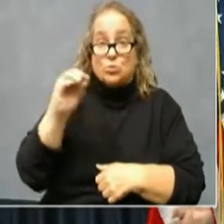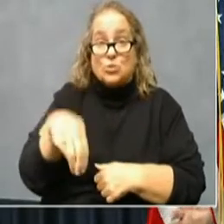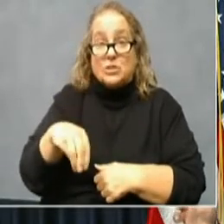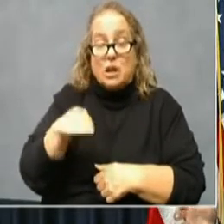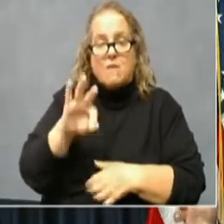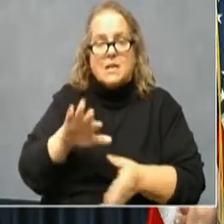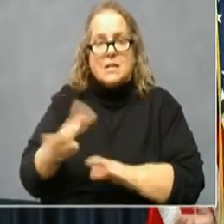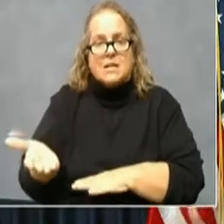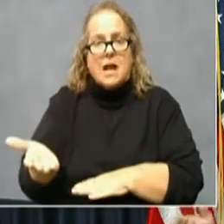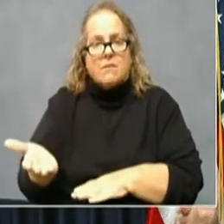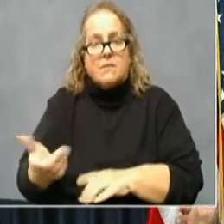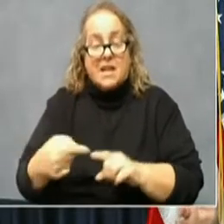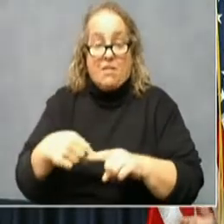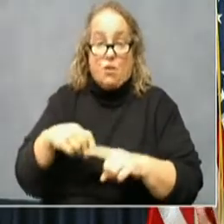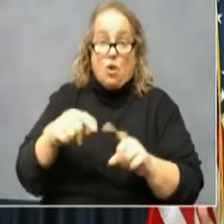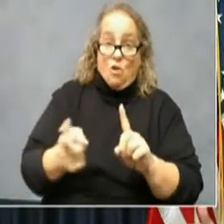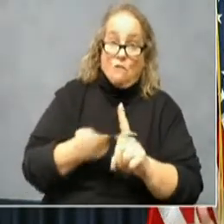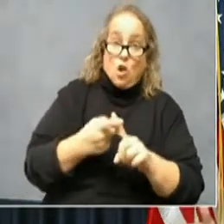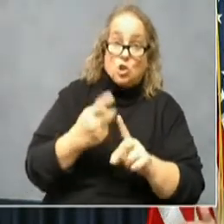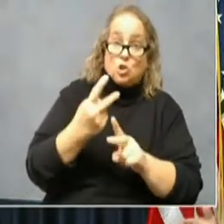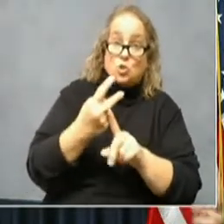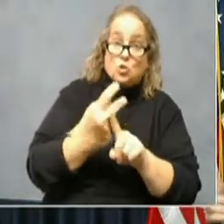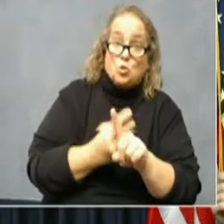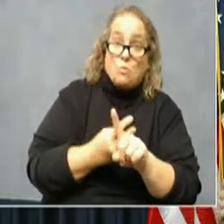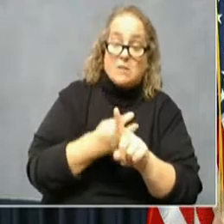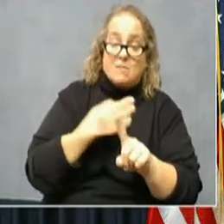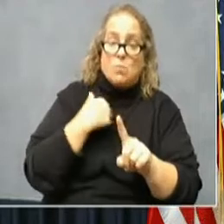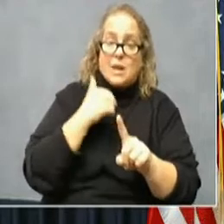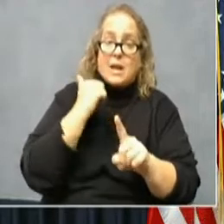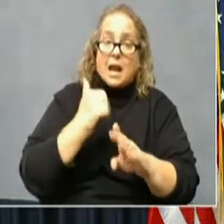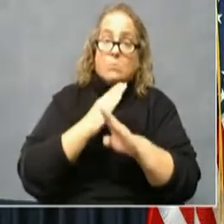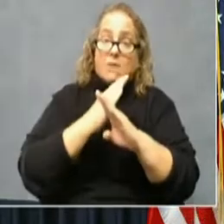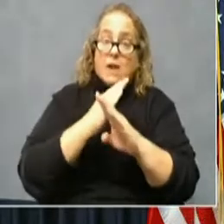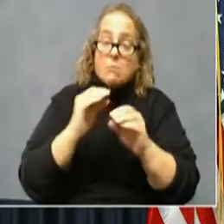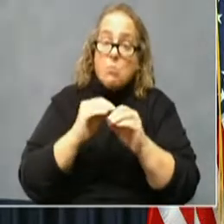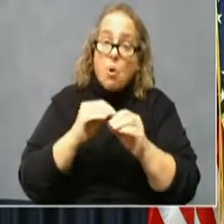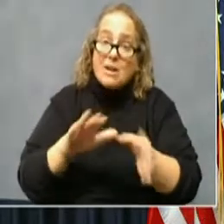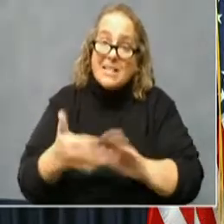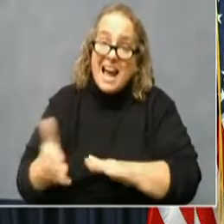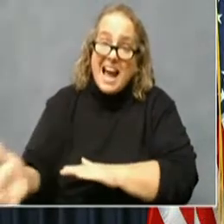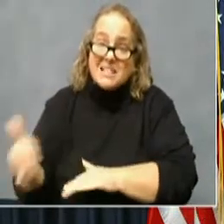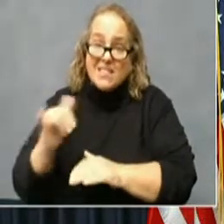doing something really special, and then our frontline healthcare workers,